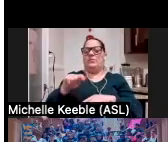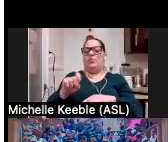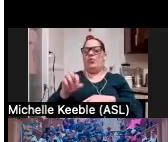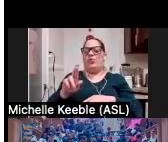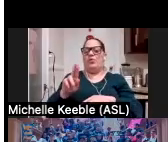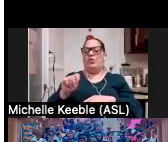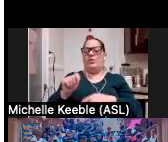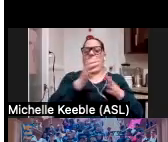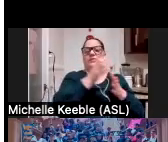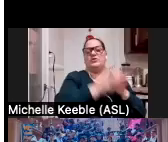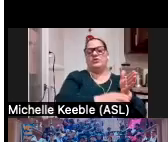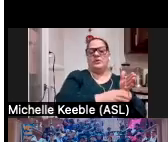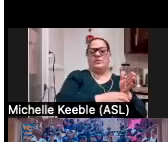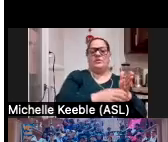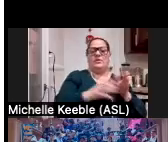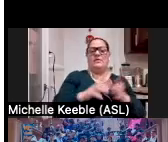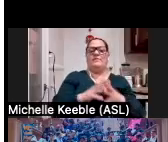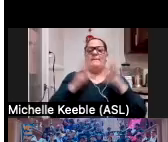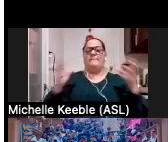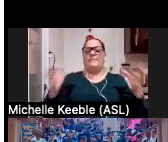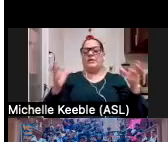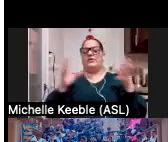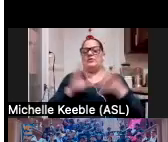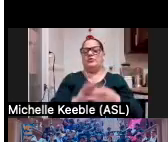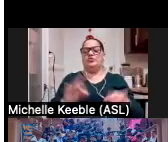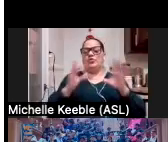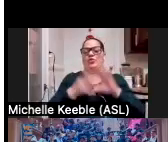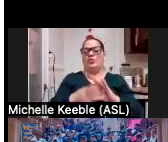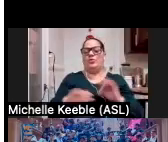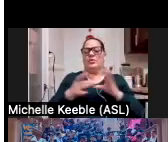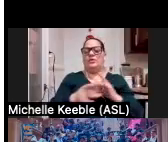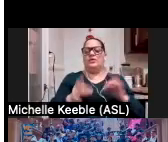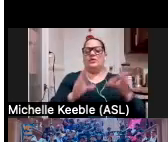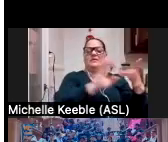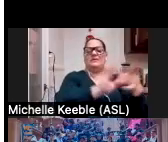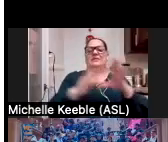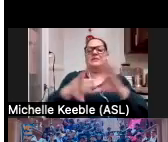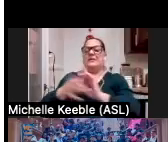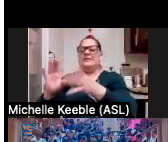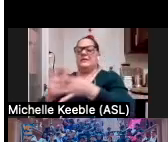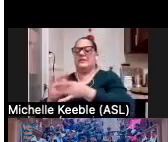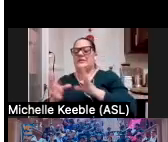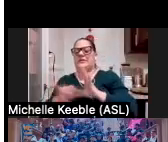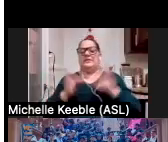chapter of a larger story guiding visitors through interconnected themes that reveal the depths and